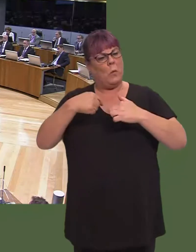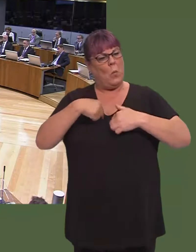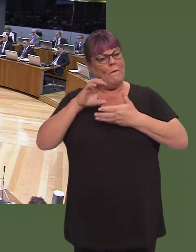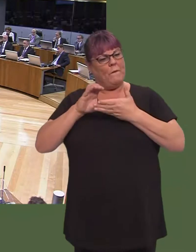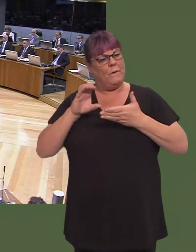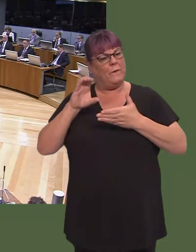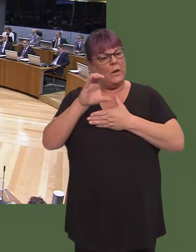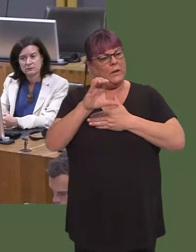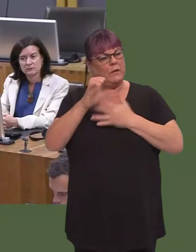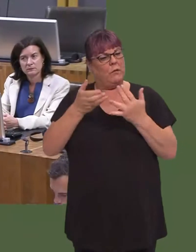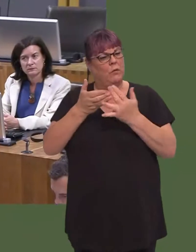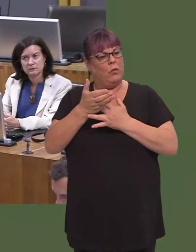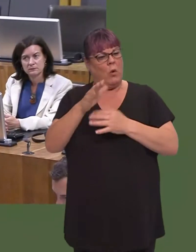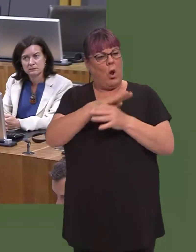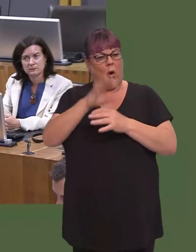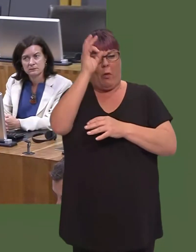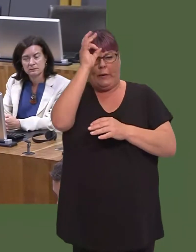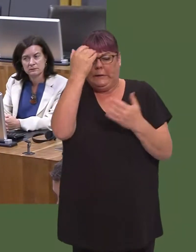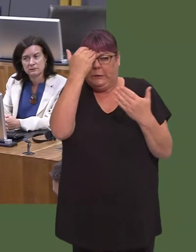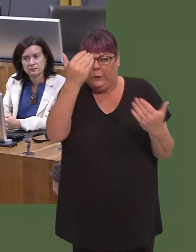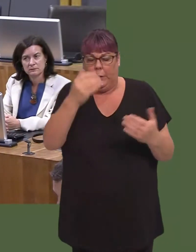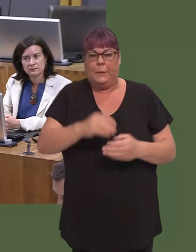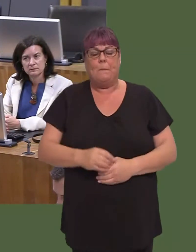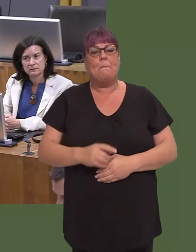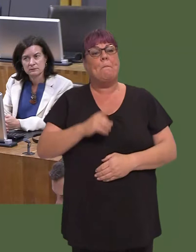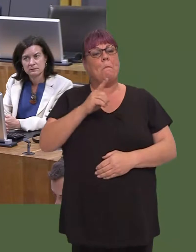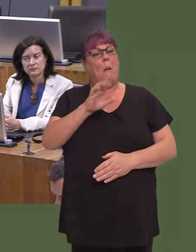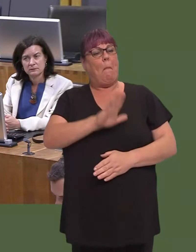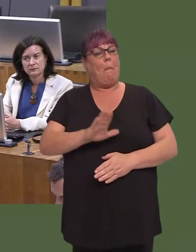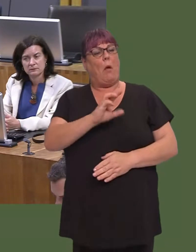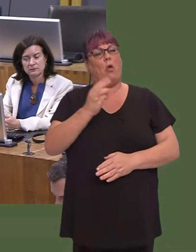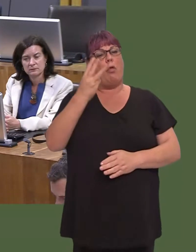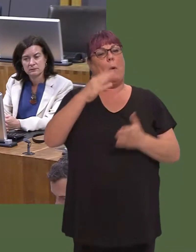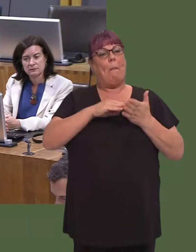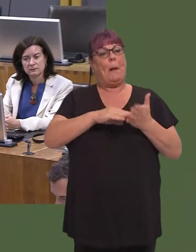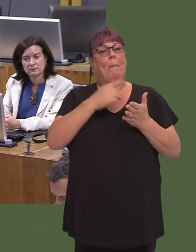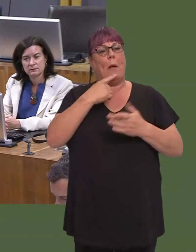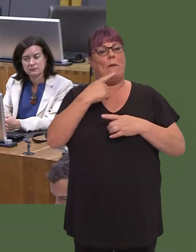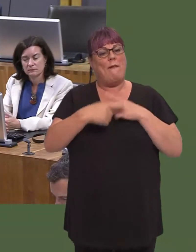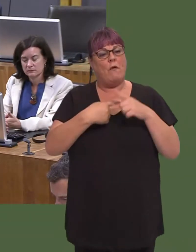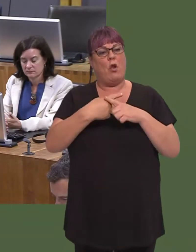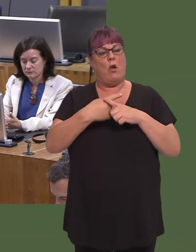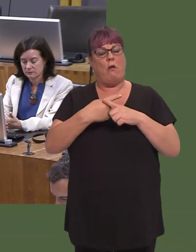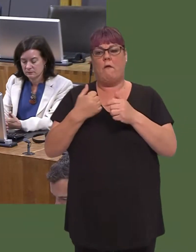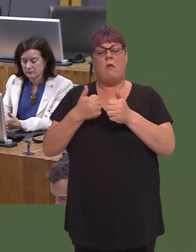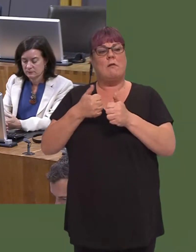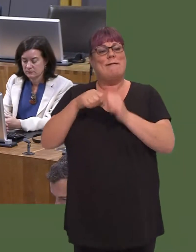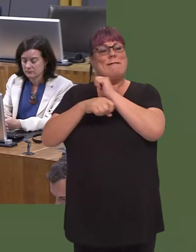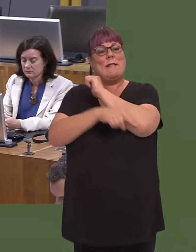to boost international marketing and links for the HE sector in Wales, and we'll look at further opportunities for the EU transition fund to support this sector.